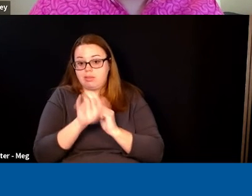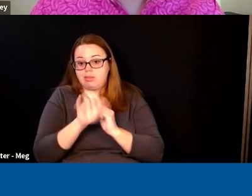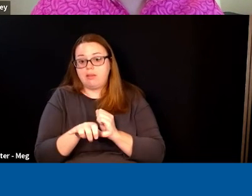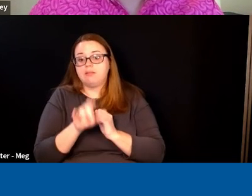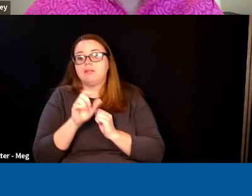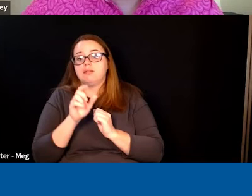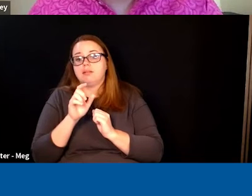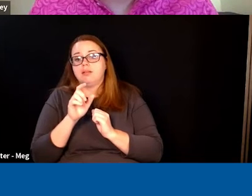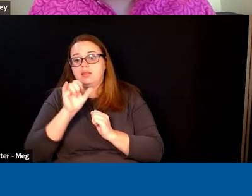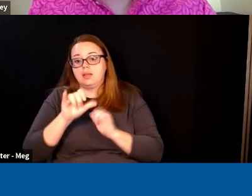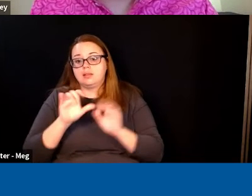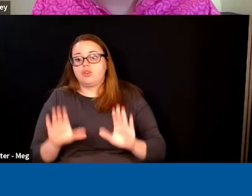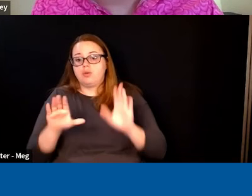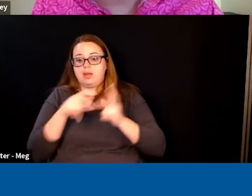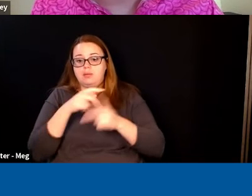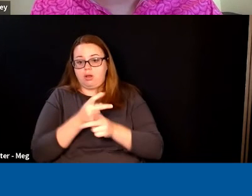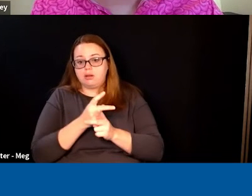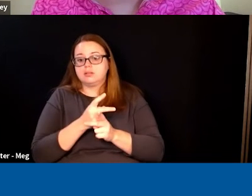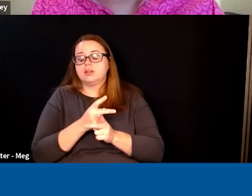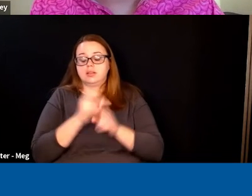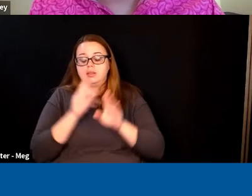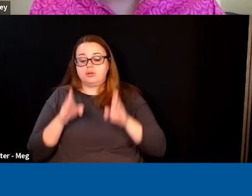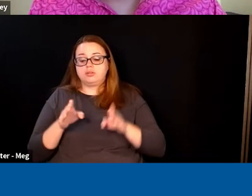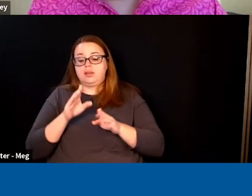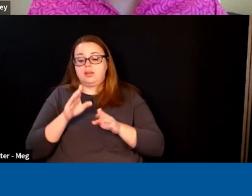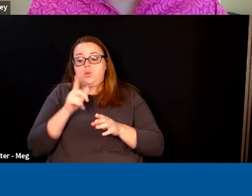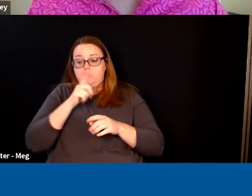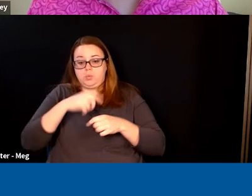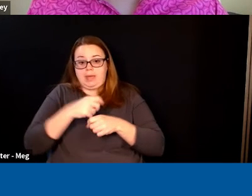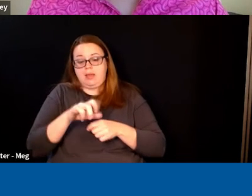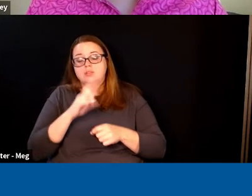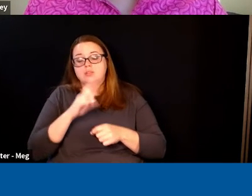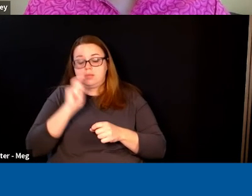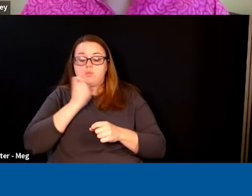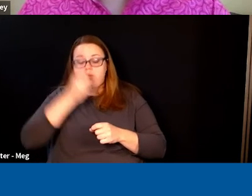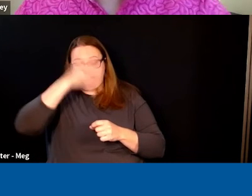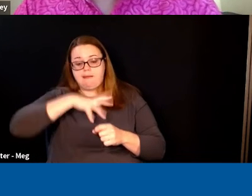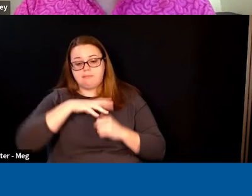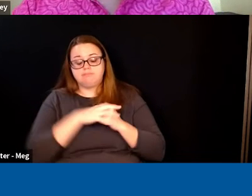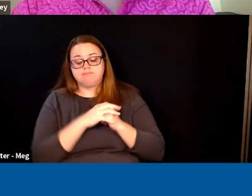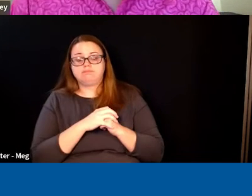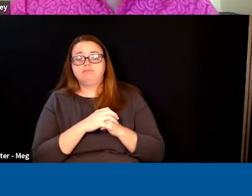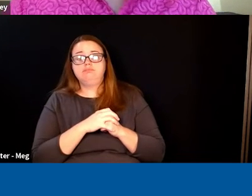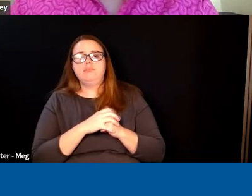and the person behind it is a really cool dude. And, you know, kind of in closing here,